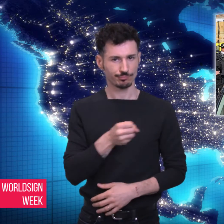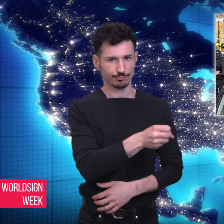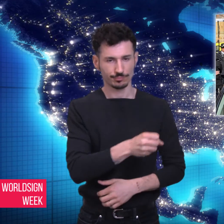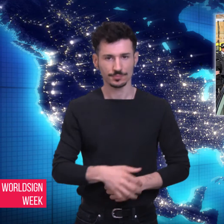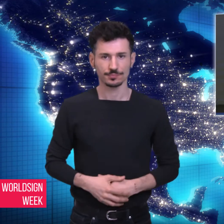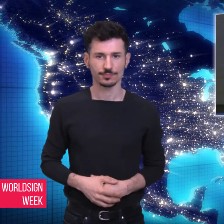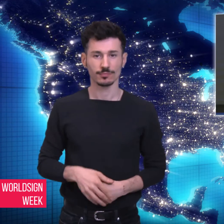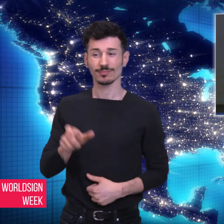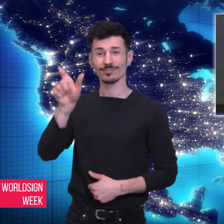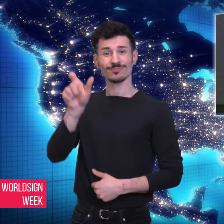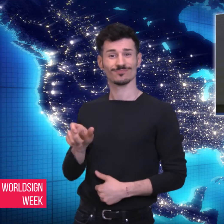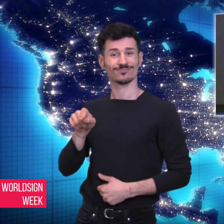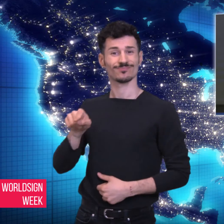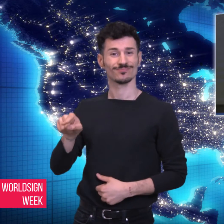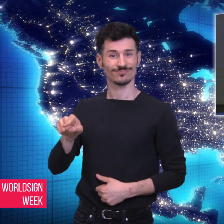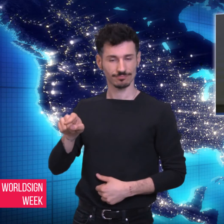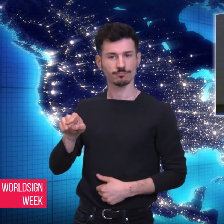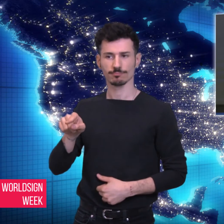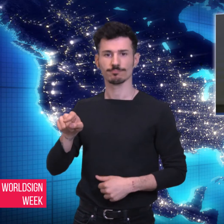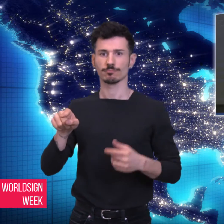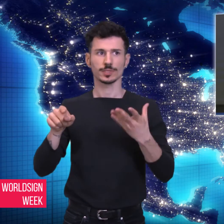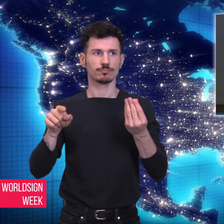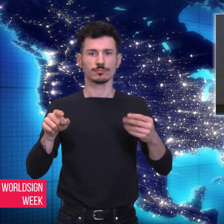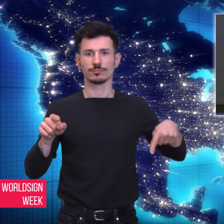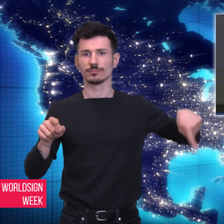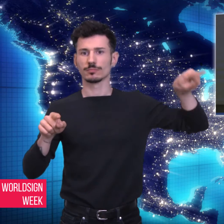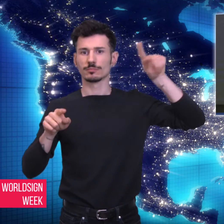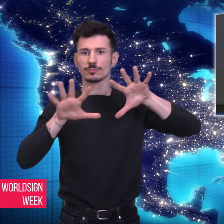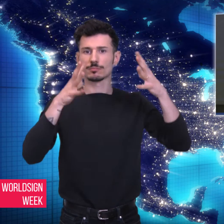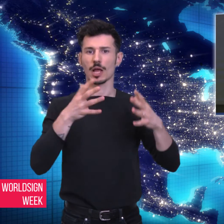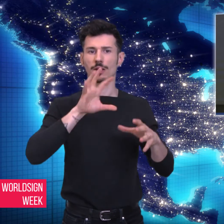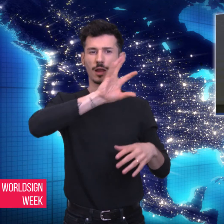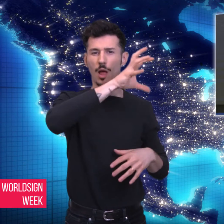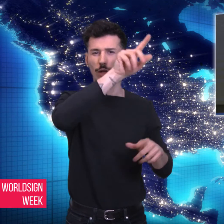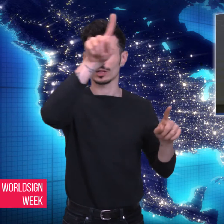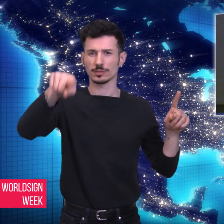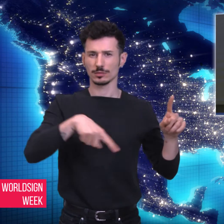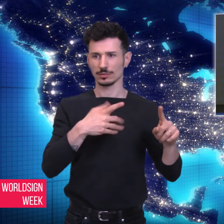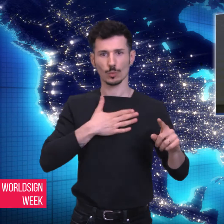embassy to arrest him. Assange is wanted in several countries